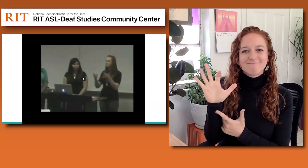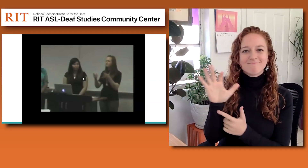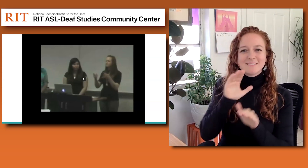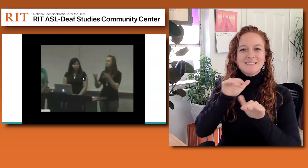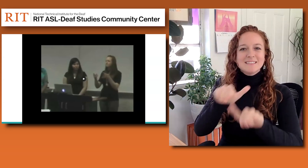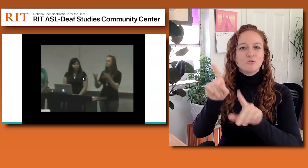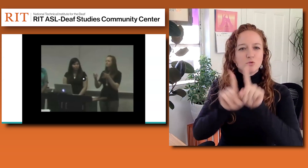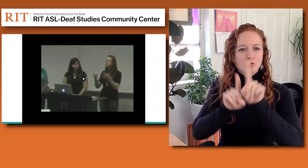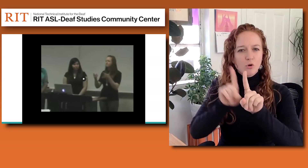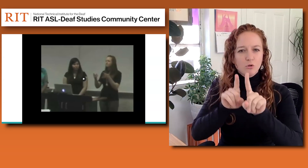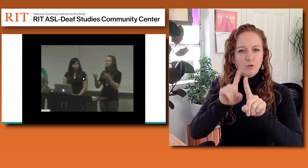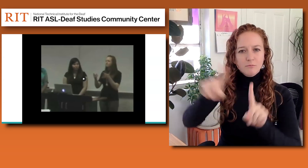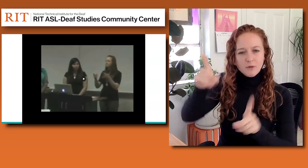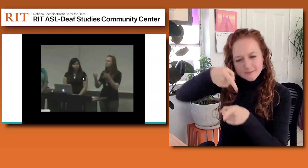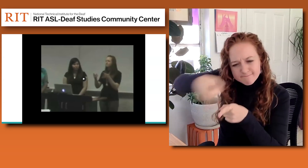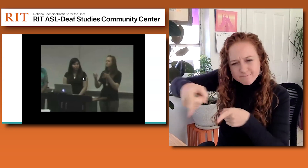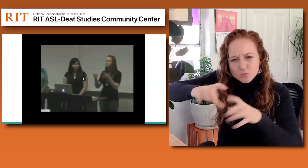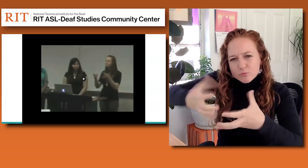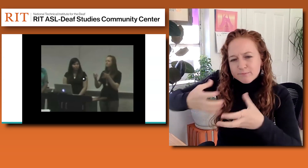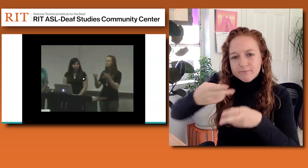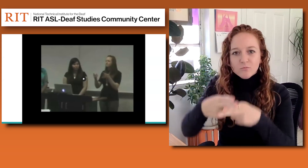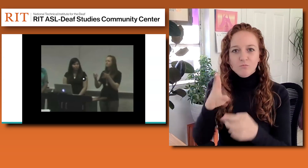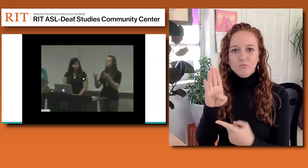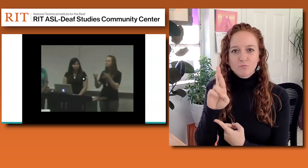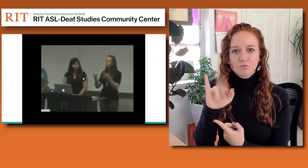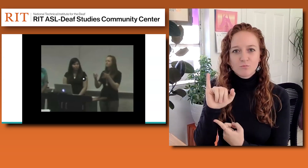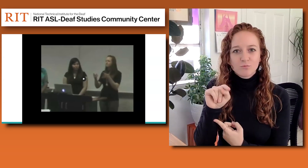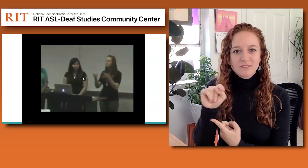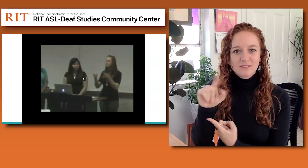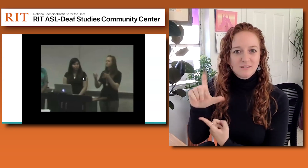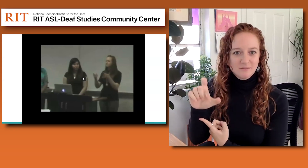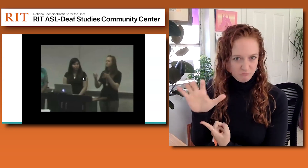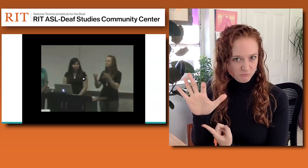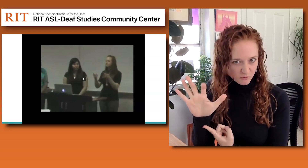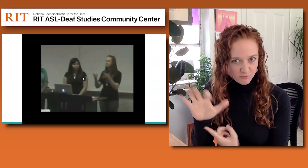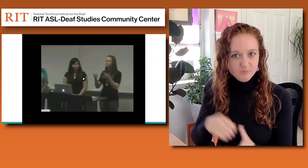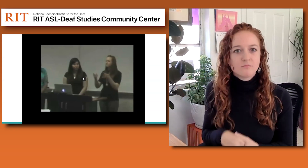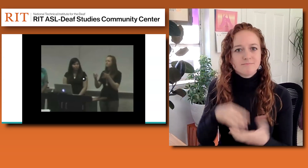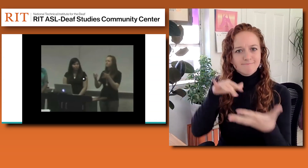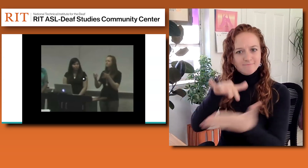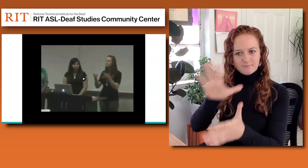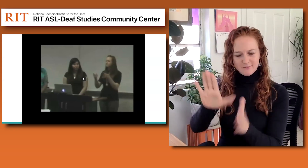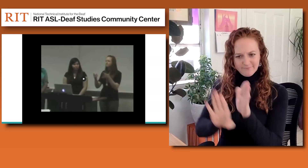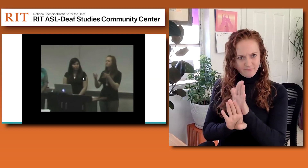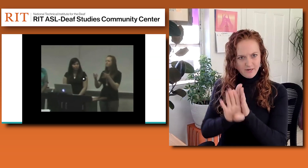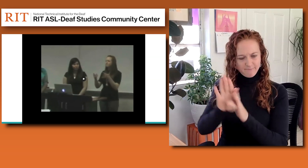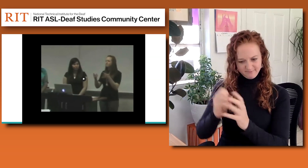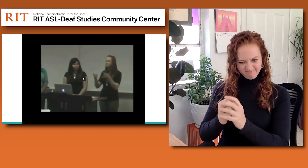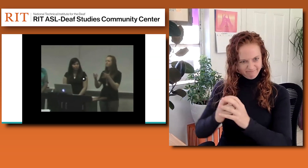I was studying, um, sea stars, which is-- a type of sea star.